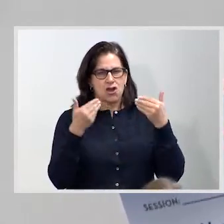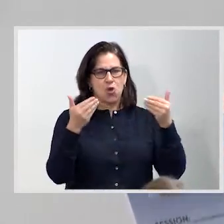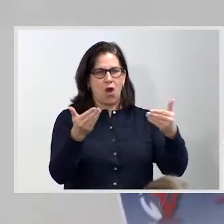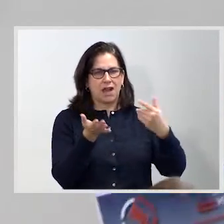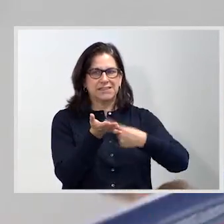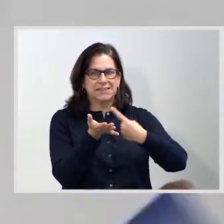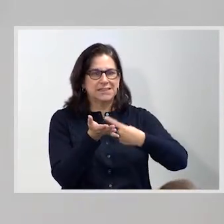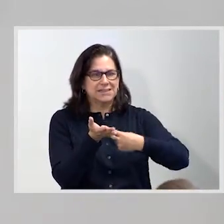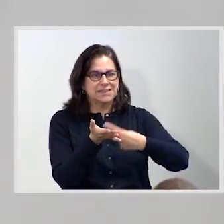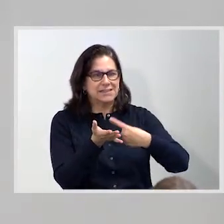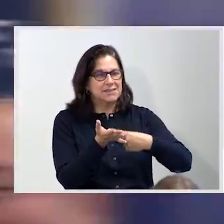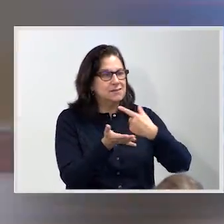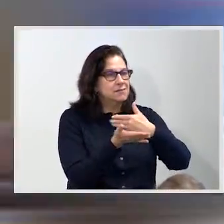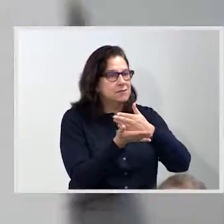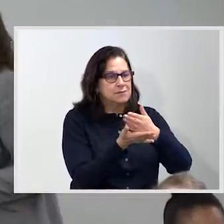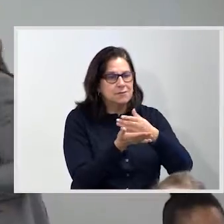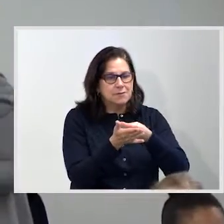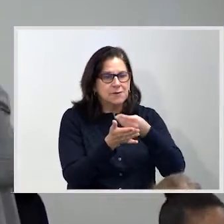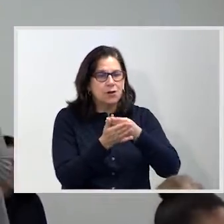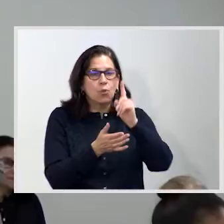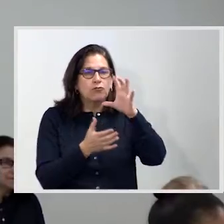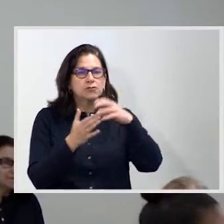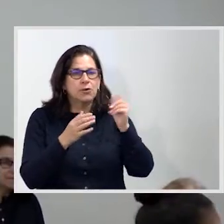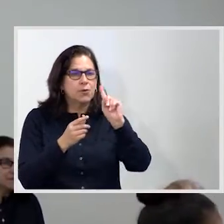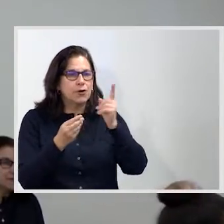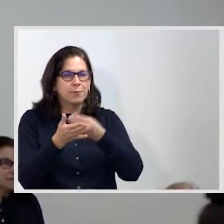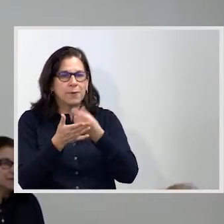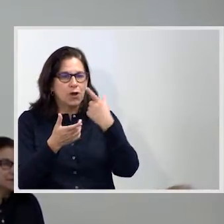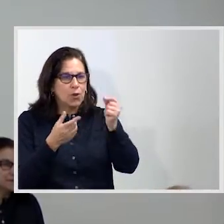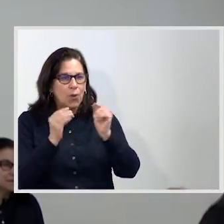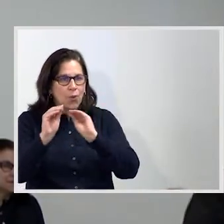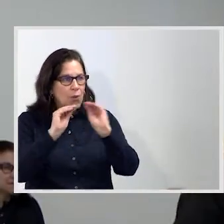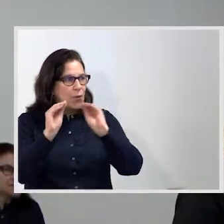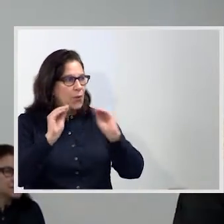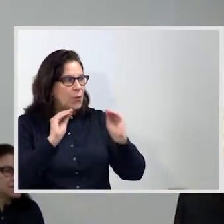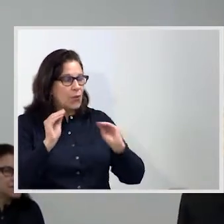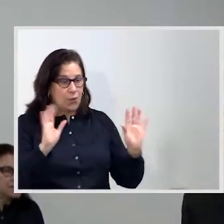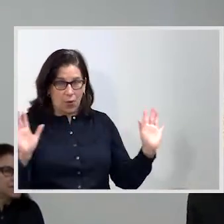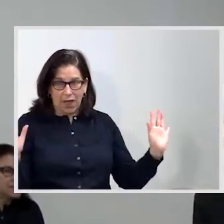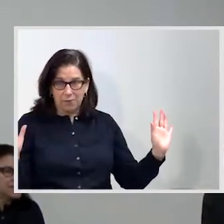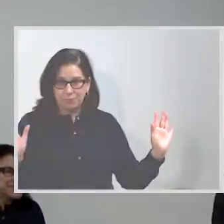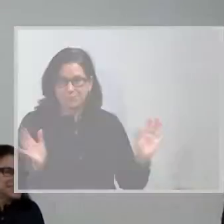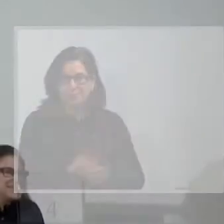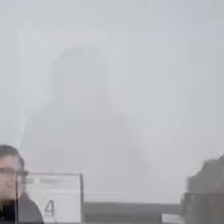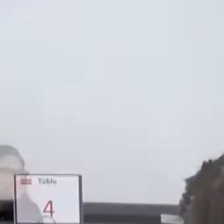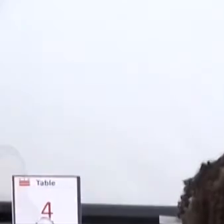THANK YOU.